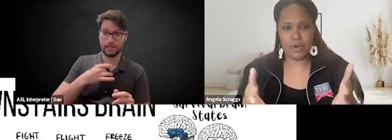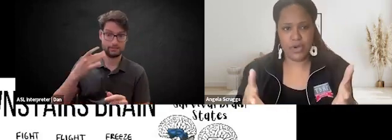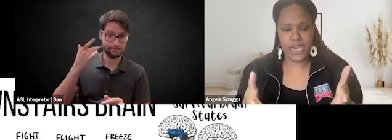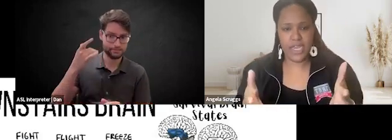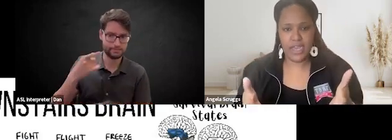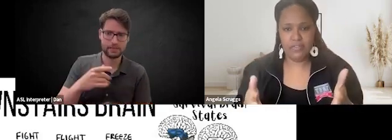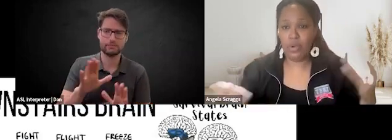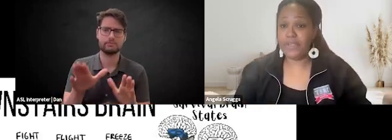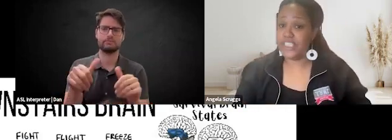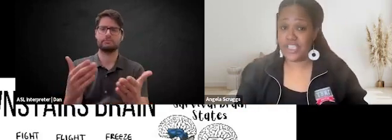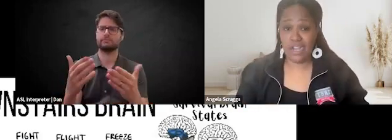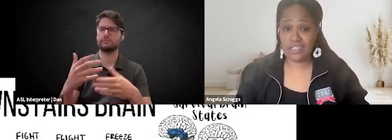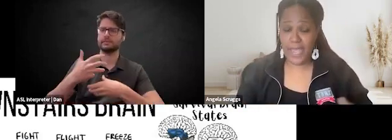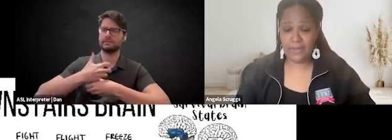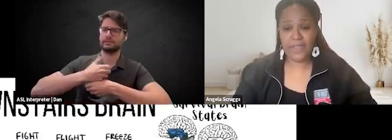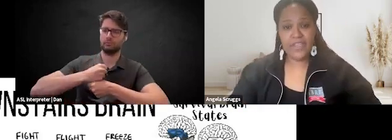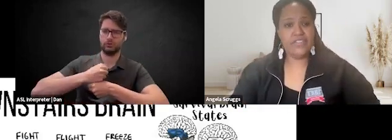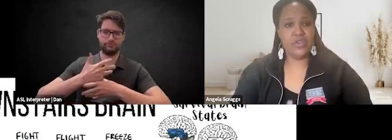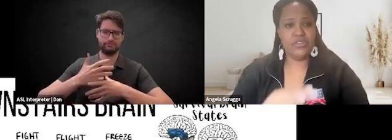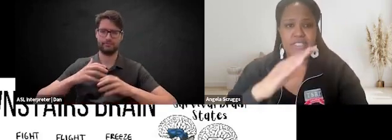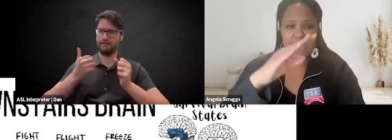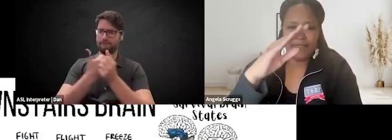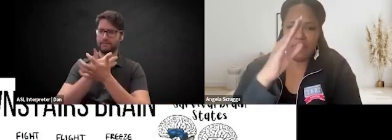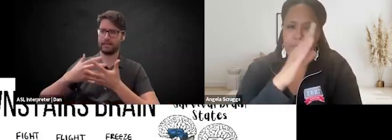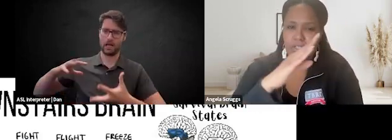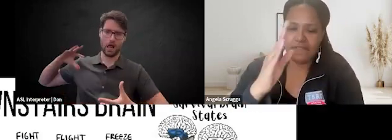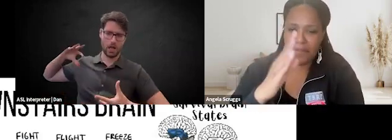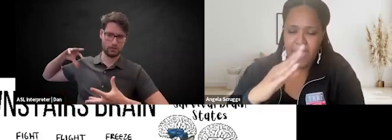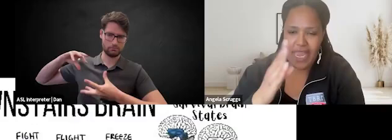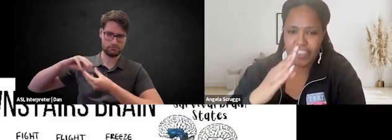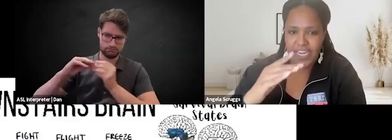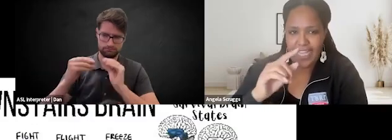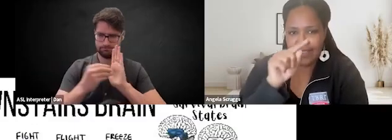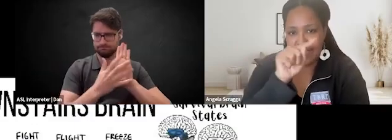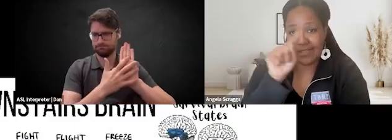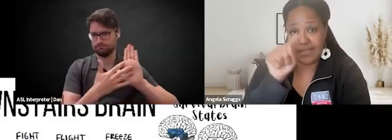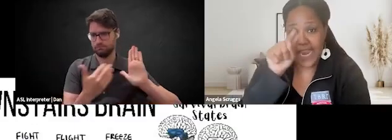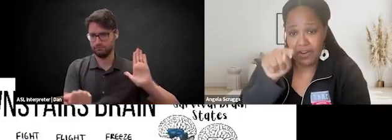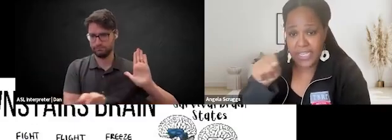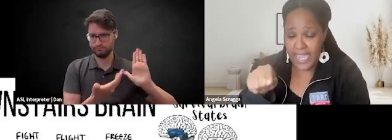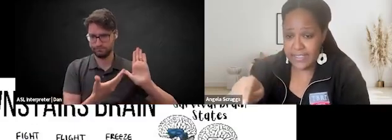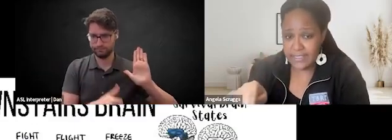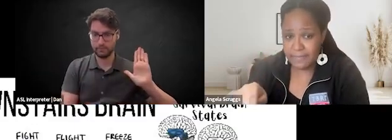summary of what we just talked about. So you see in the middle of the page, it has the staircase.